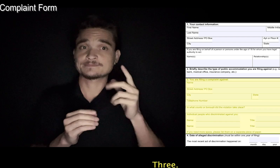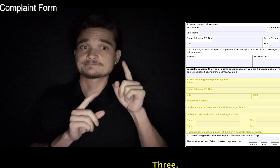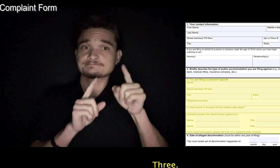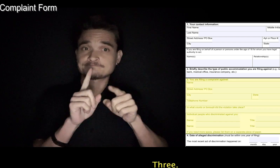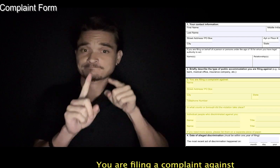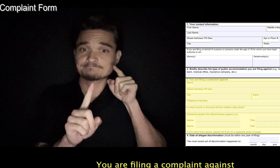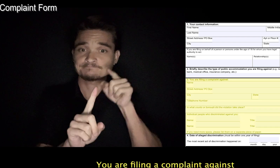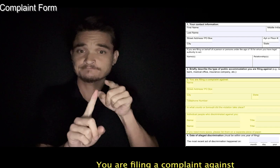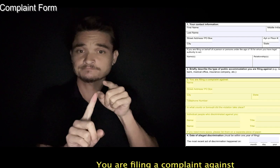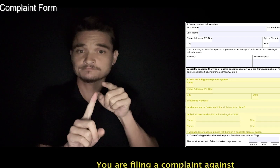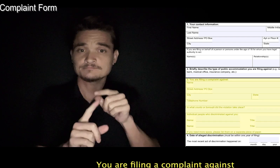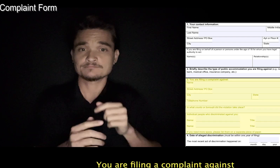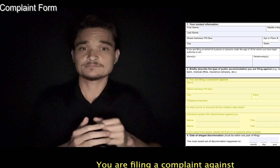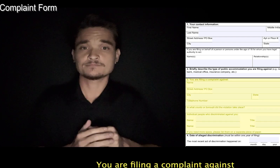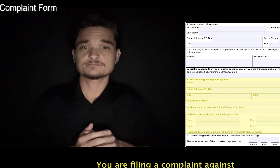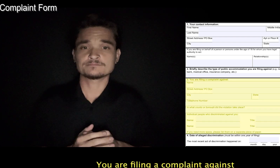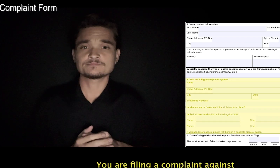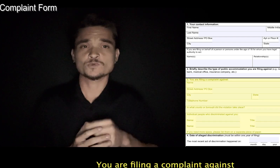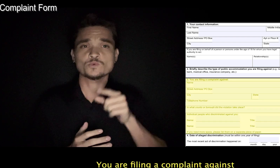Three. You are filing a complaint against